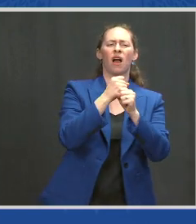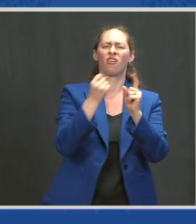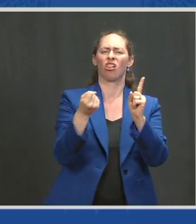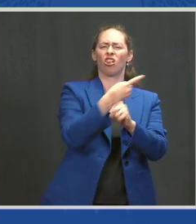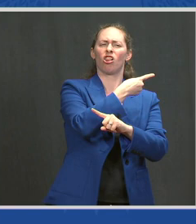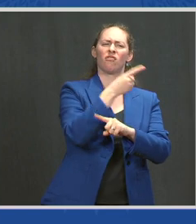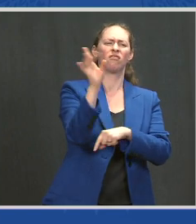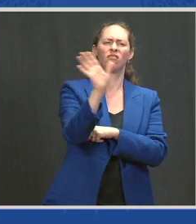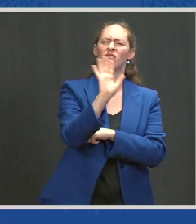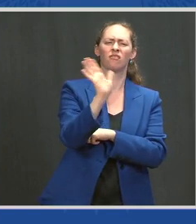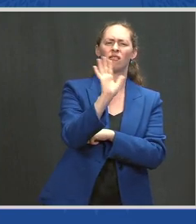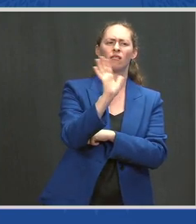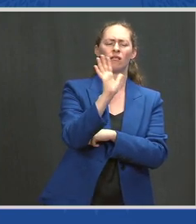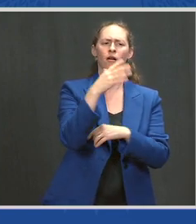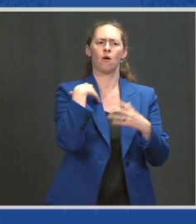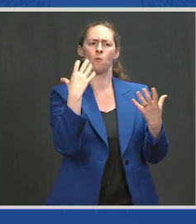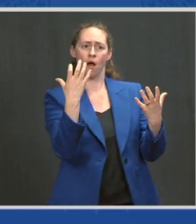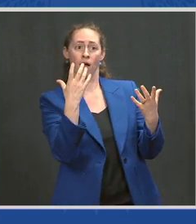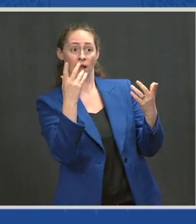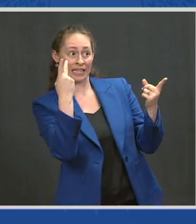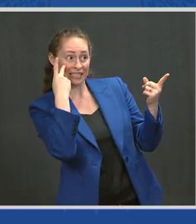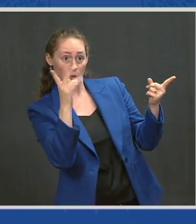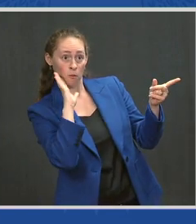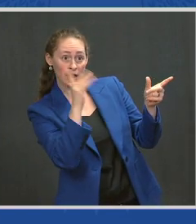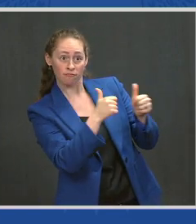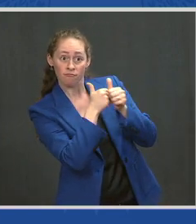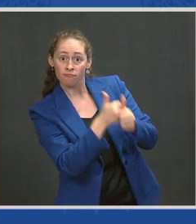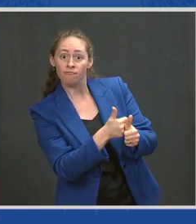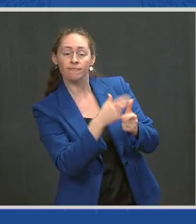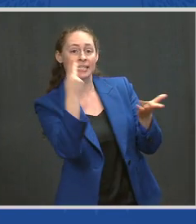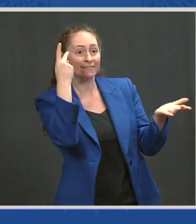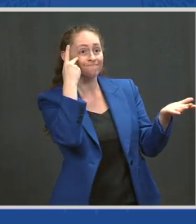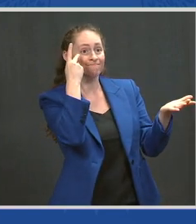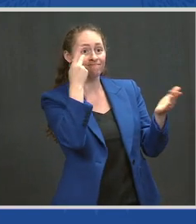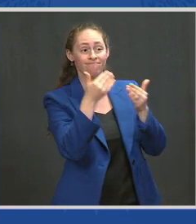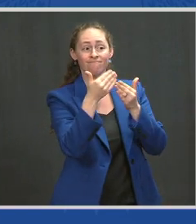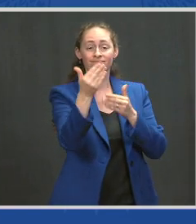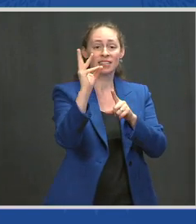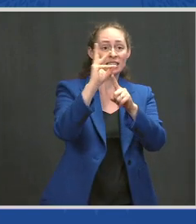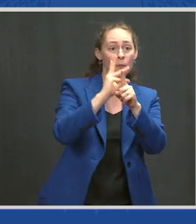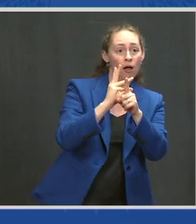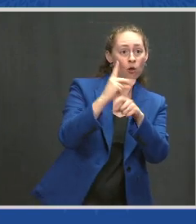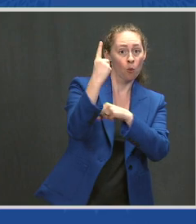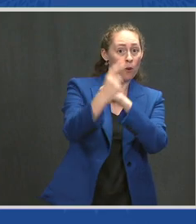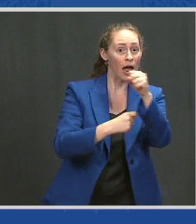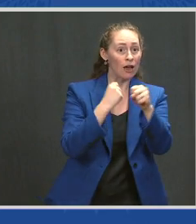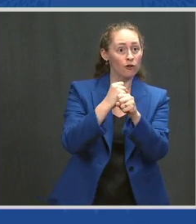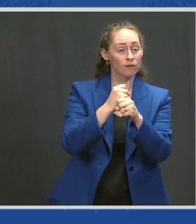We'll find out within the next six months to a year whether or not we actually have a strategic dialogue that matters.